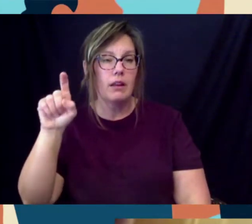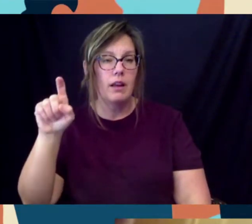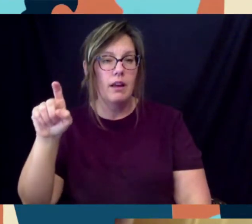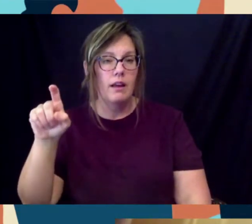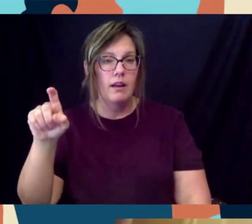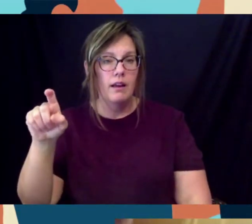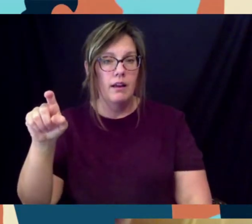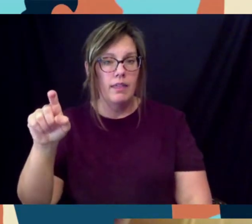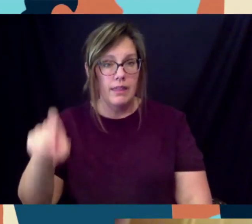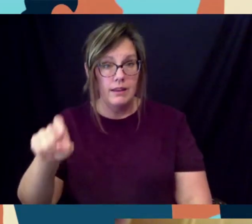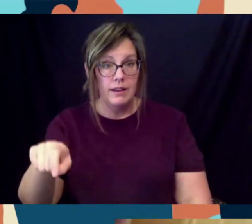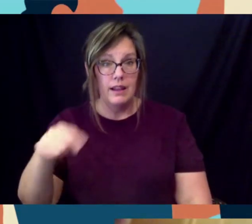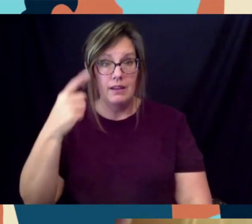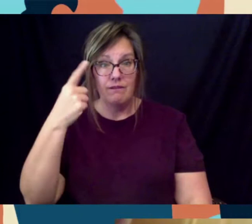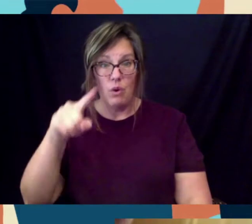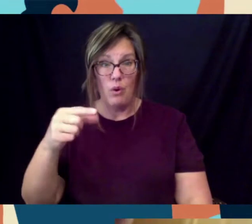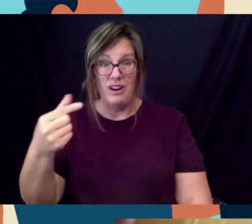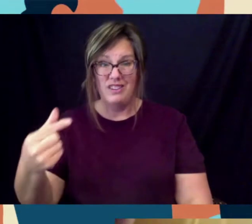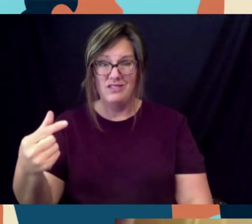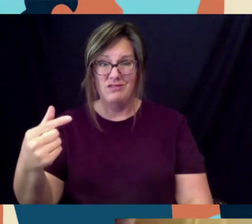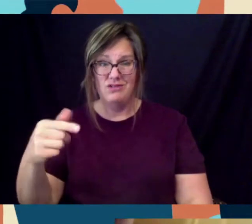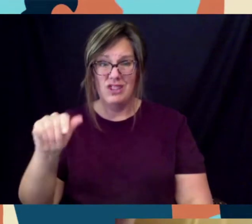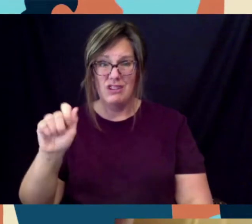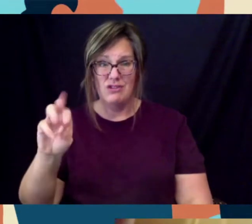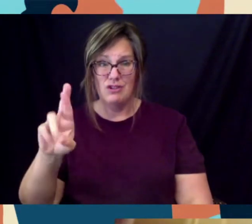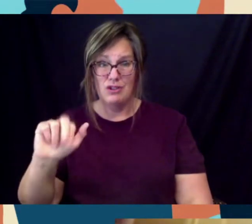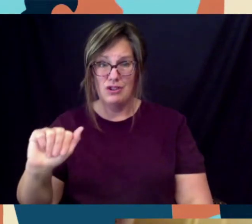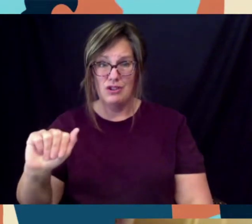gendering people correctly and using the right pronouns even if you don't quite understand them